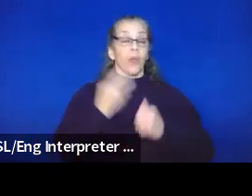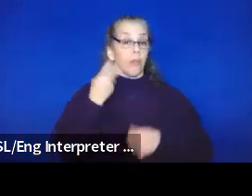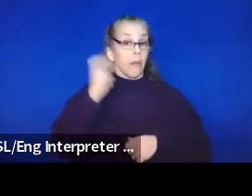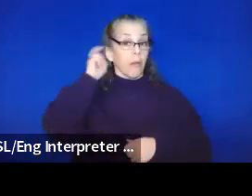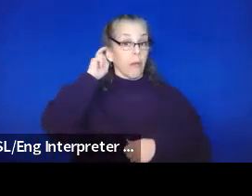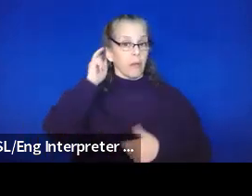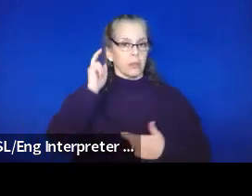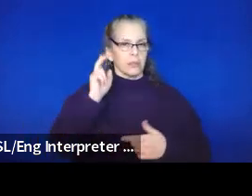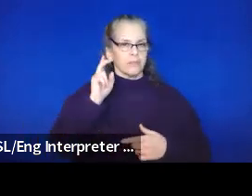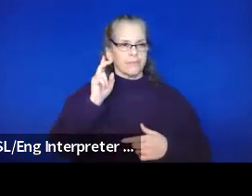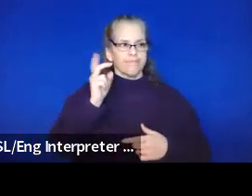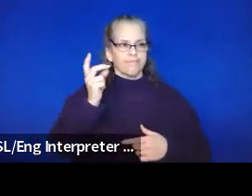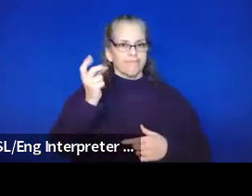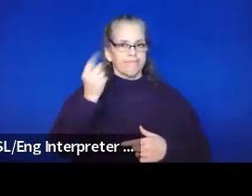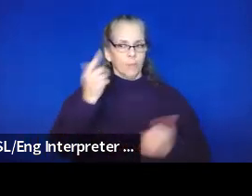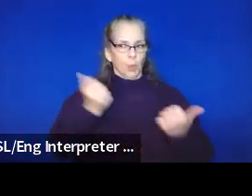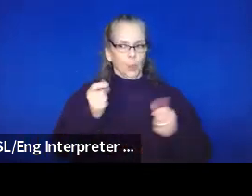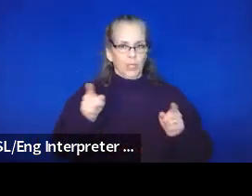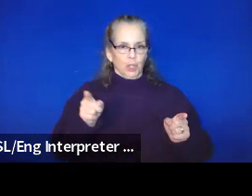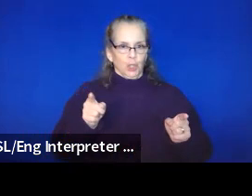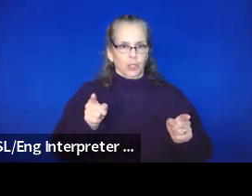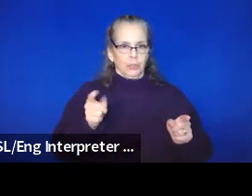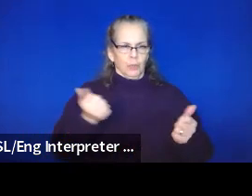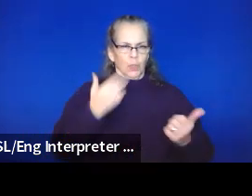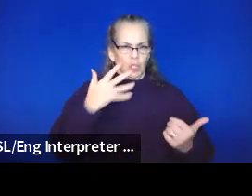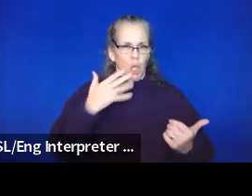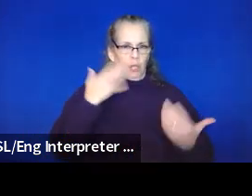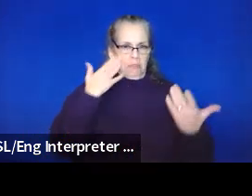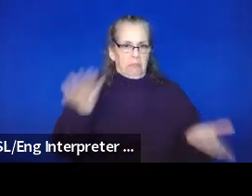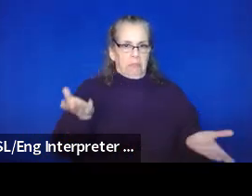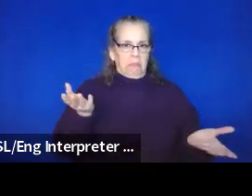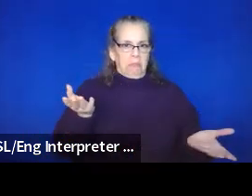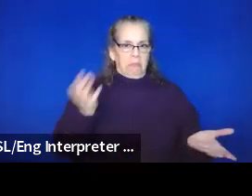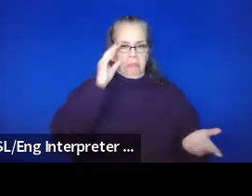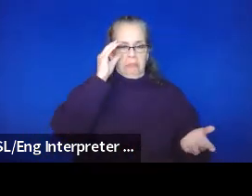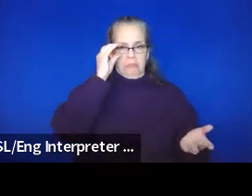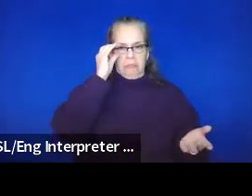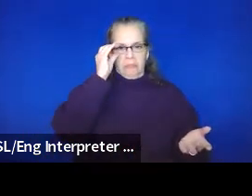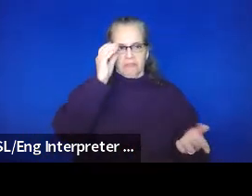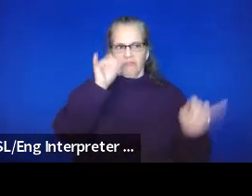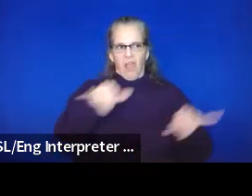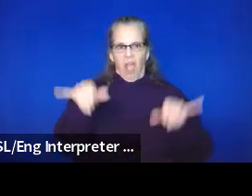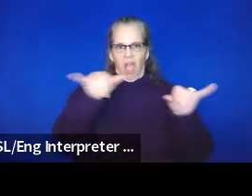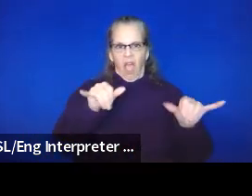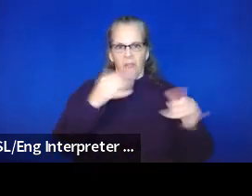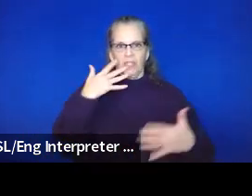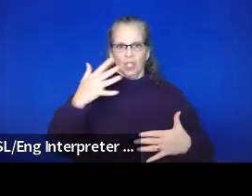of these are which, among common nursery rhymes. Typical hearing people can do this in a few